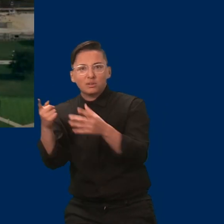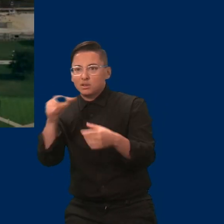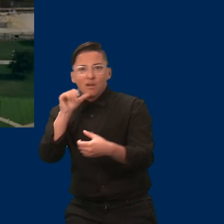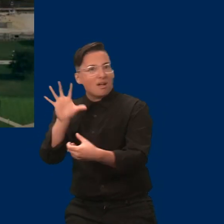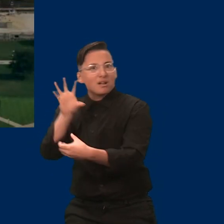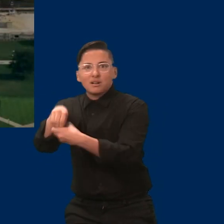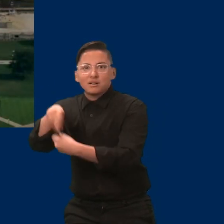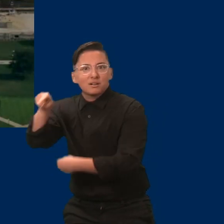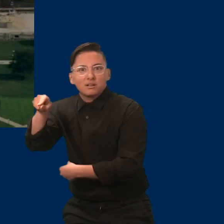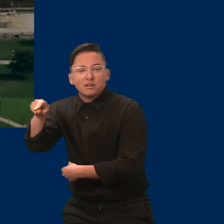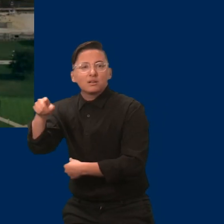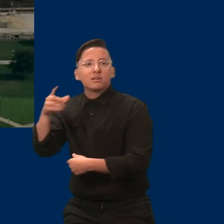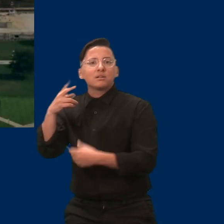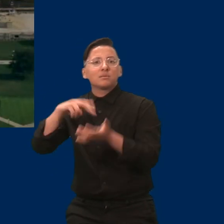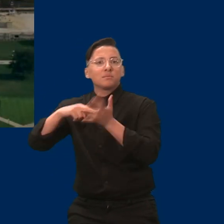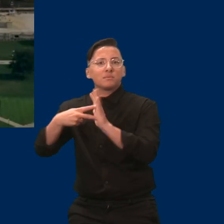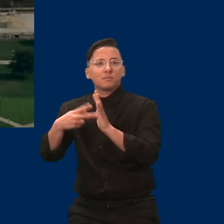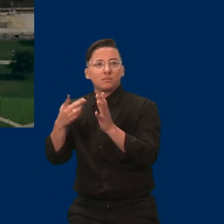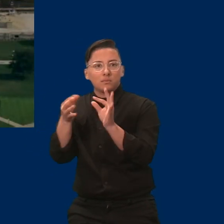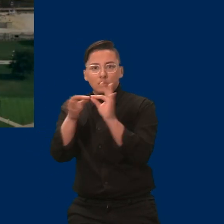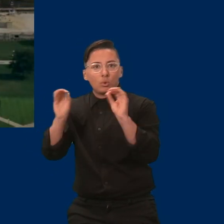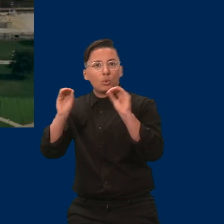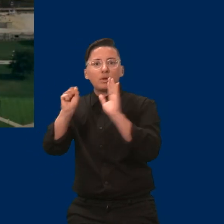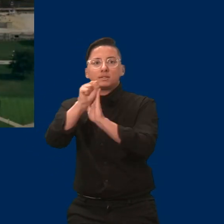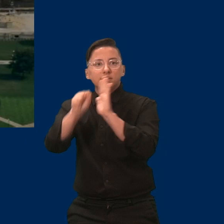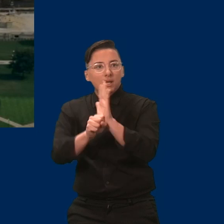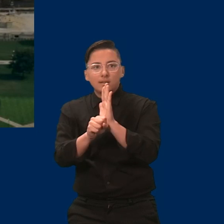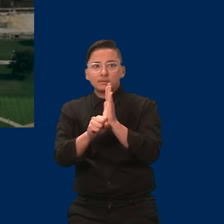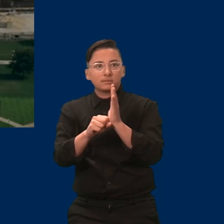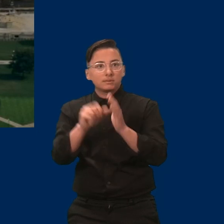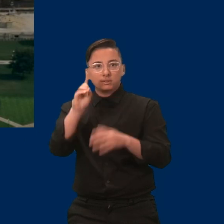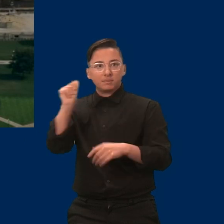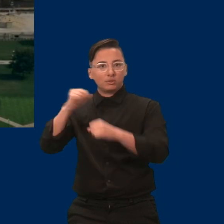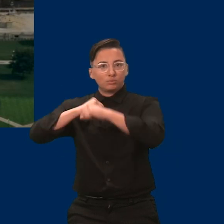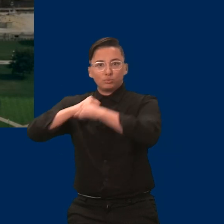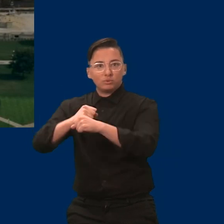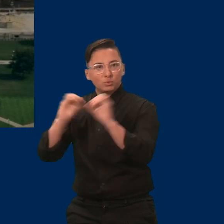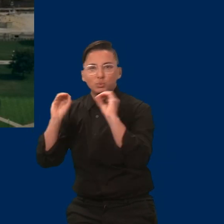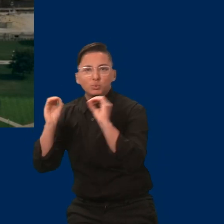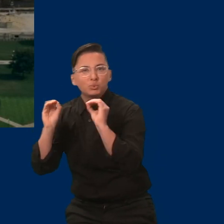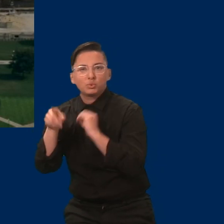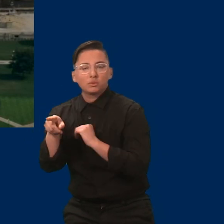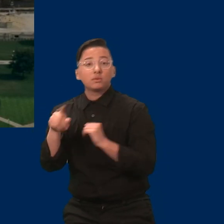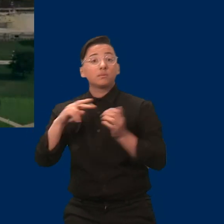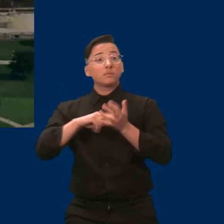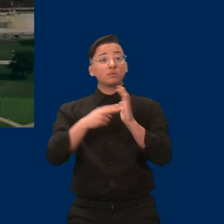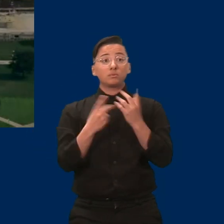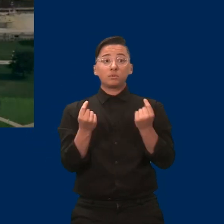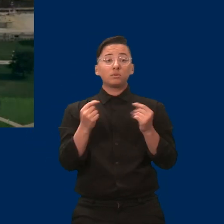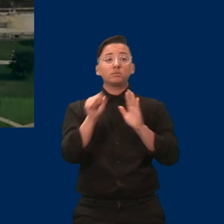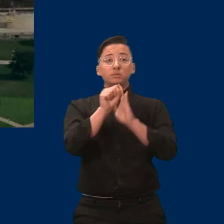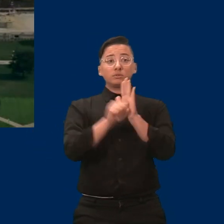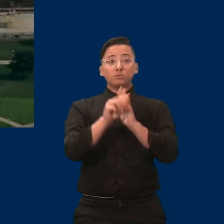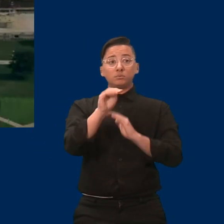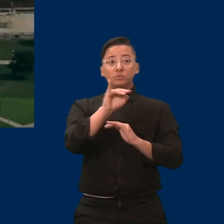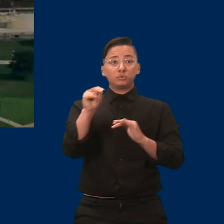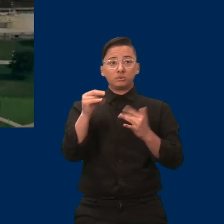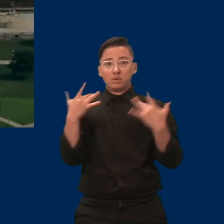state disability protections. This means that the state of Minnesota cannot intervene in cases that involve episodic disabilities,